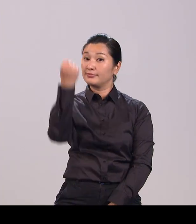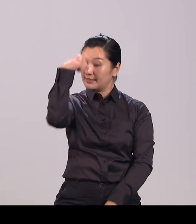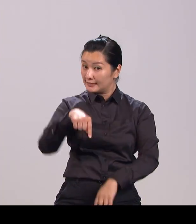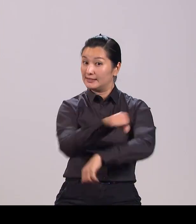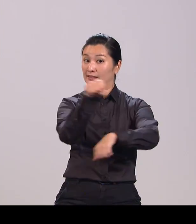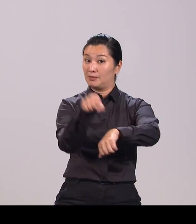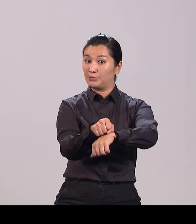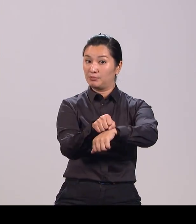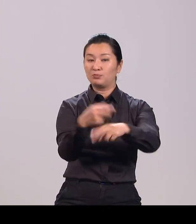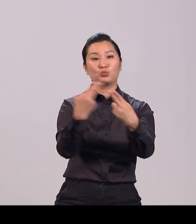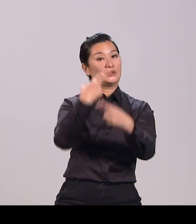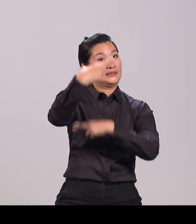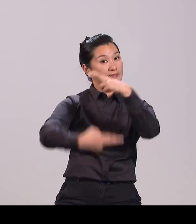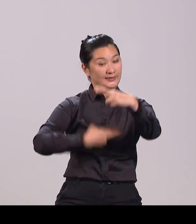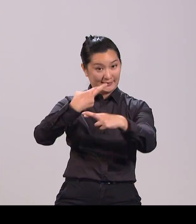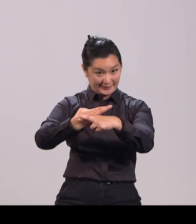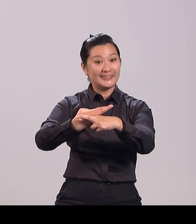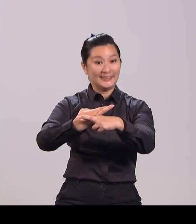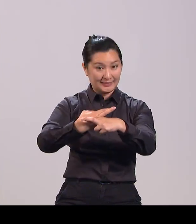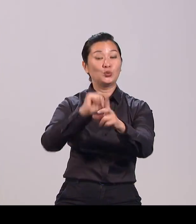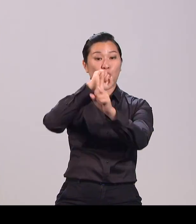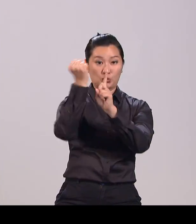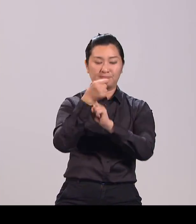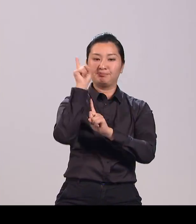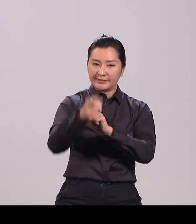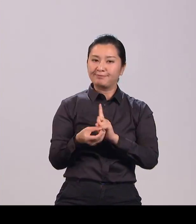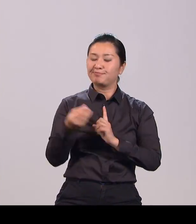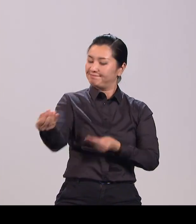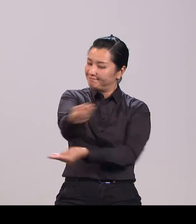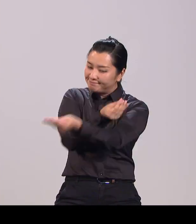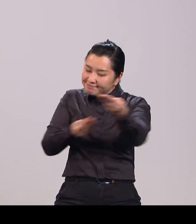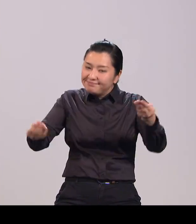There has to be give and take. Each community has to engage and understand each other.